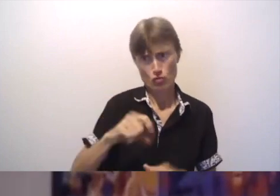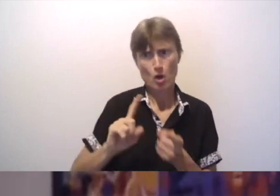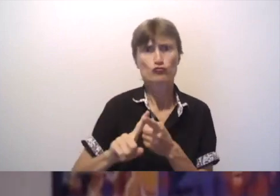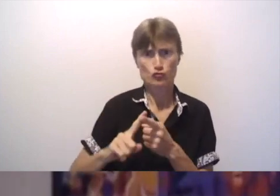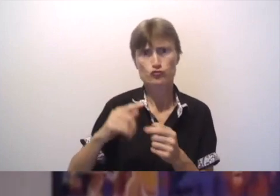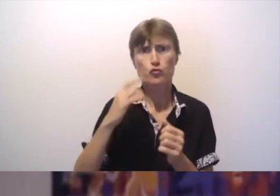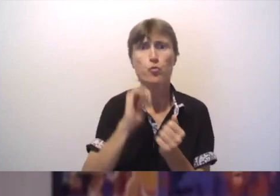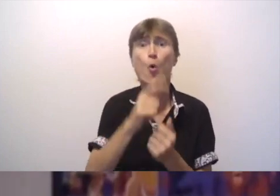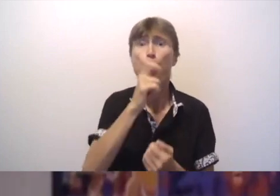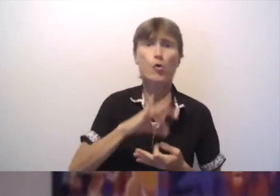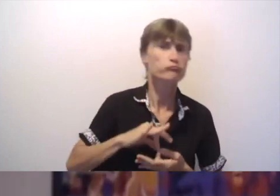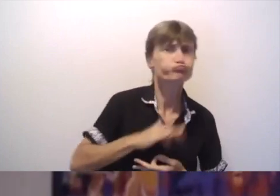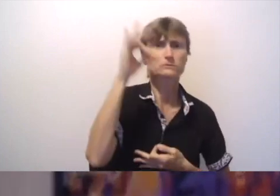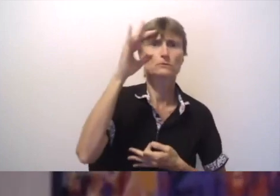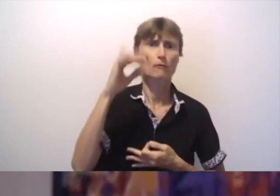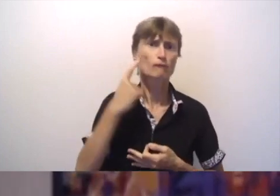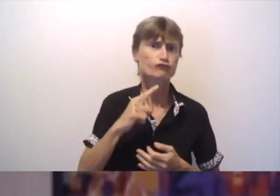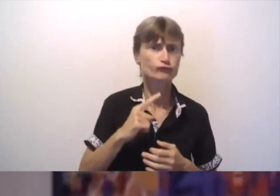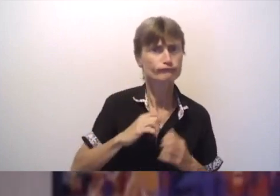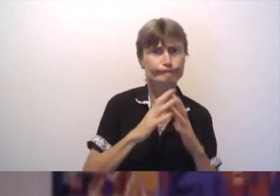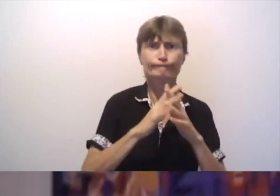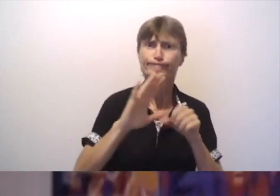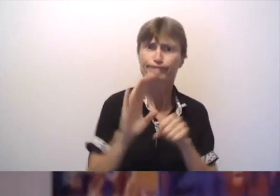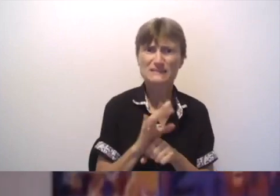uh that see the value uh question i think for patty